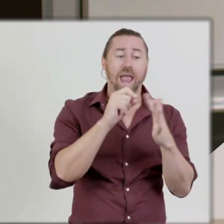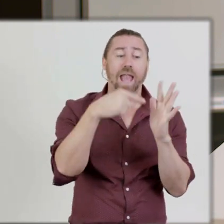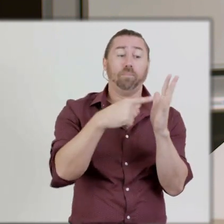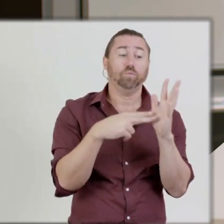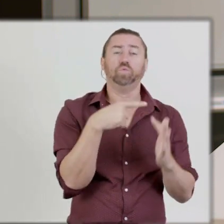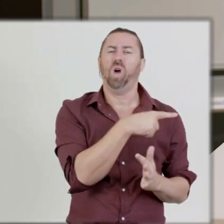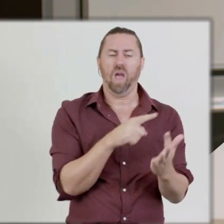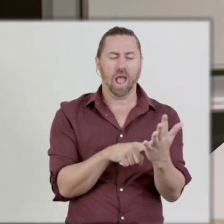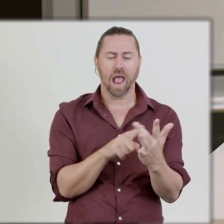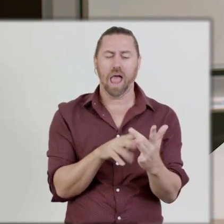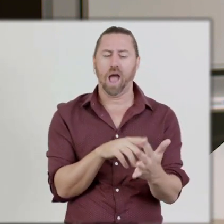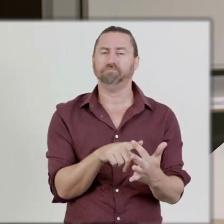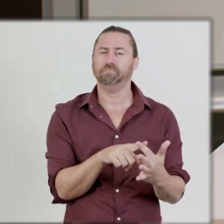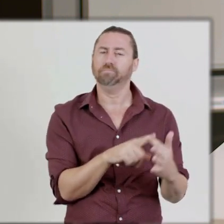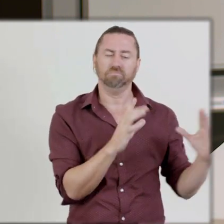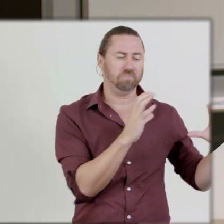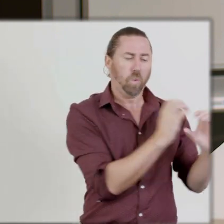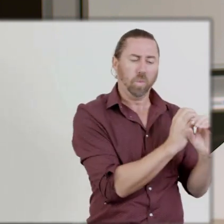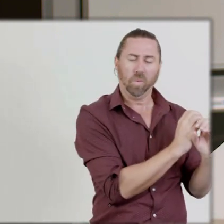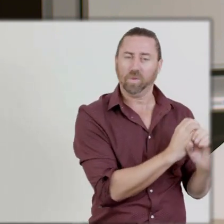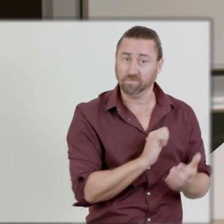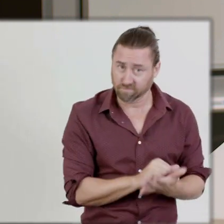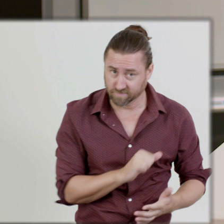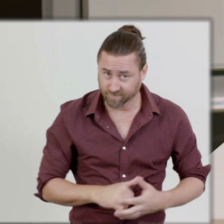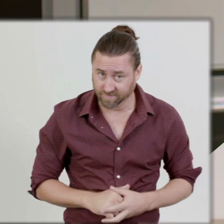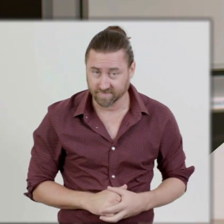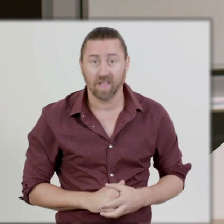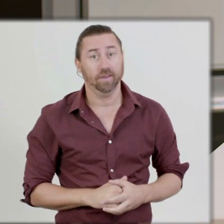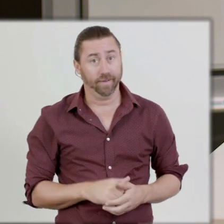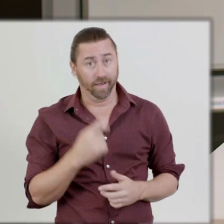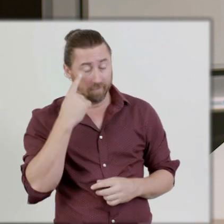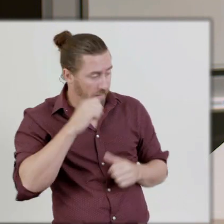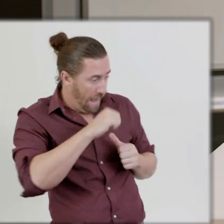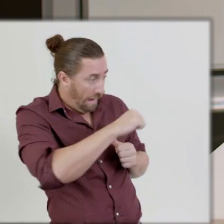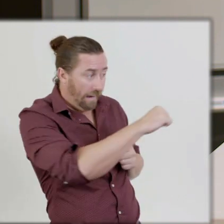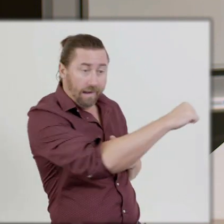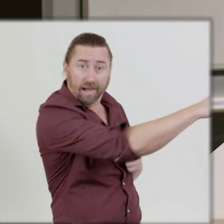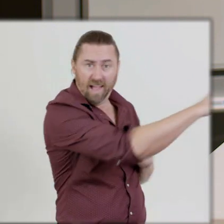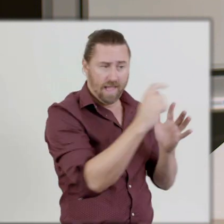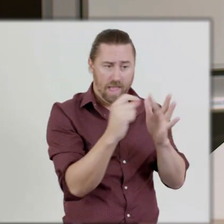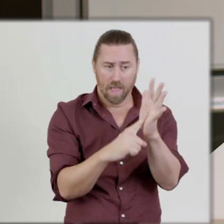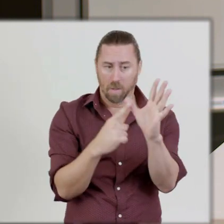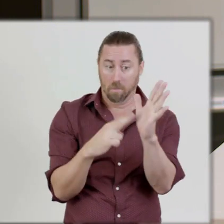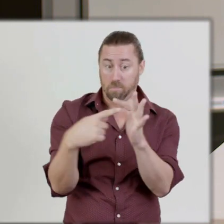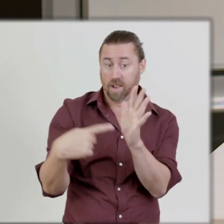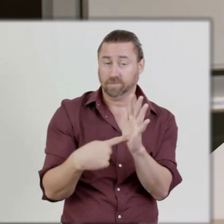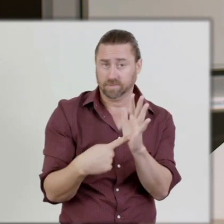and Neptune would be a lime, because it's smaller than Uranus. Okay. Let's take a look now at all our planets.